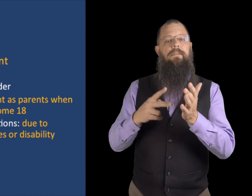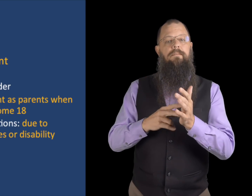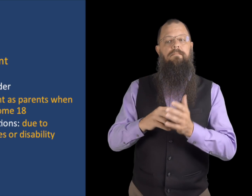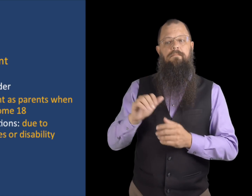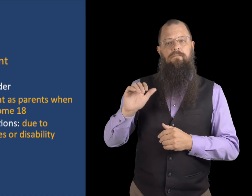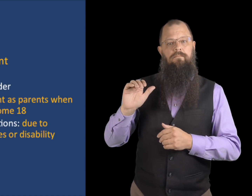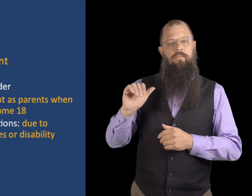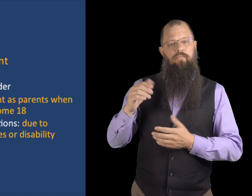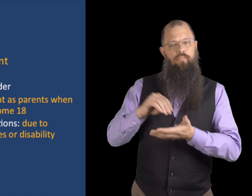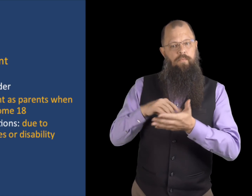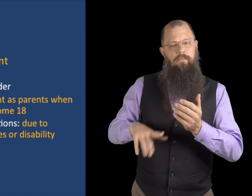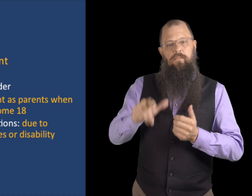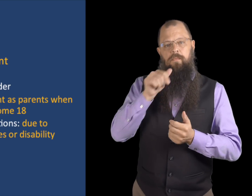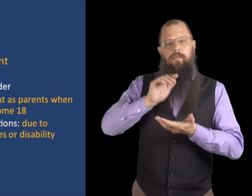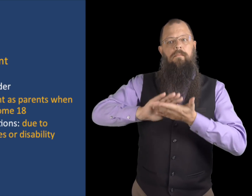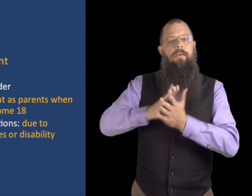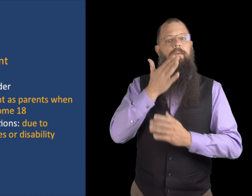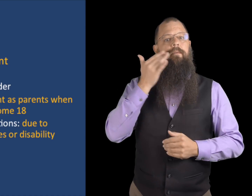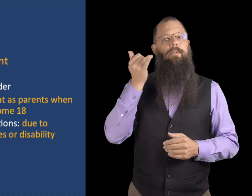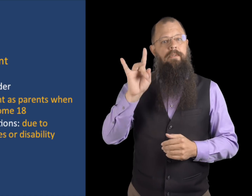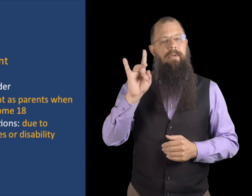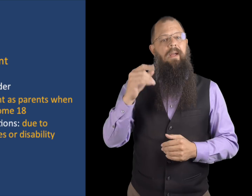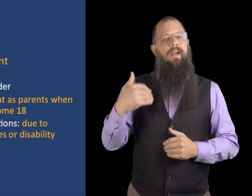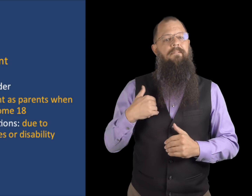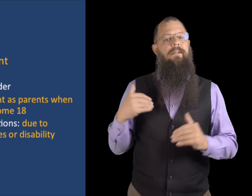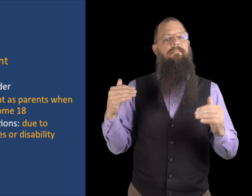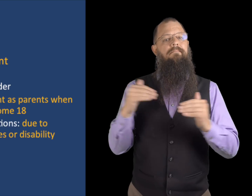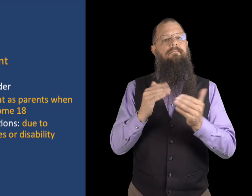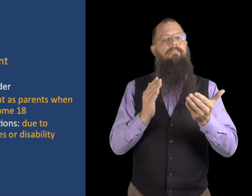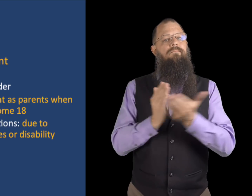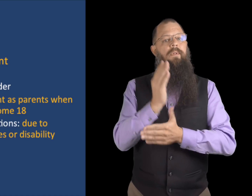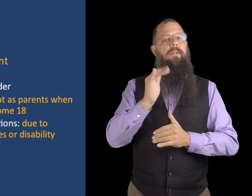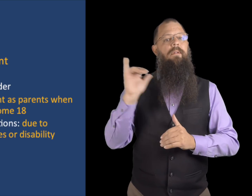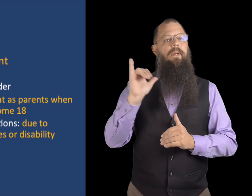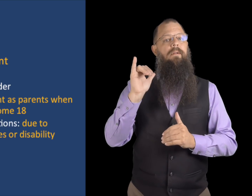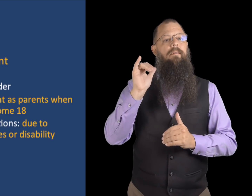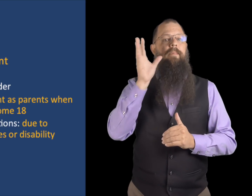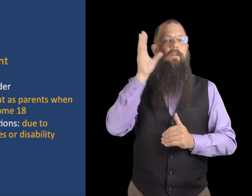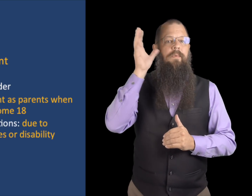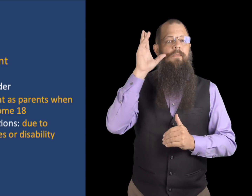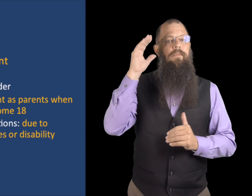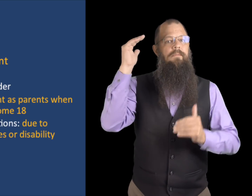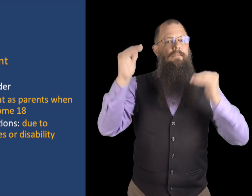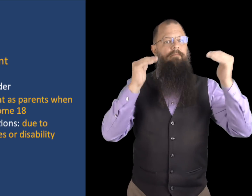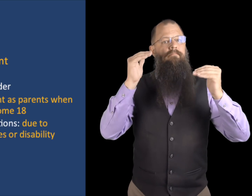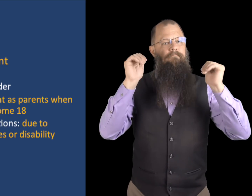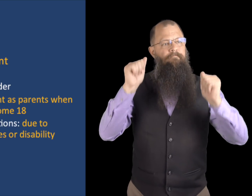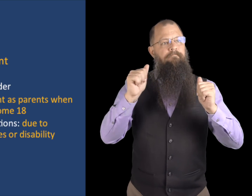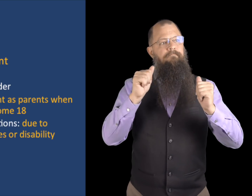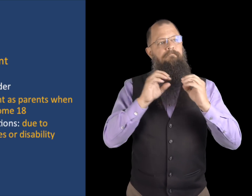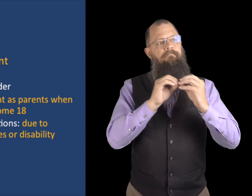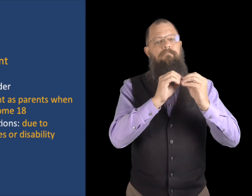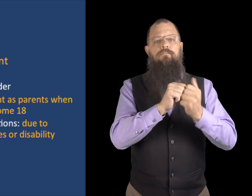An eligible student refers to a student who is now of age 18 or older and has equal